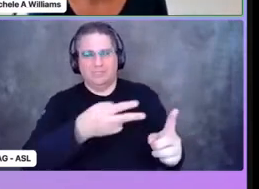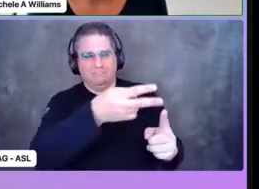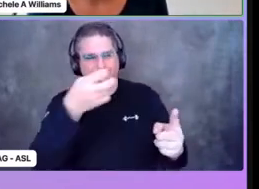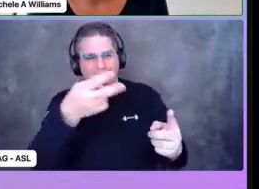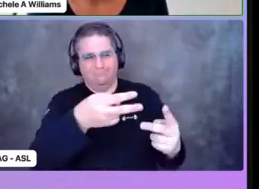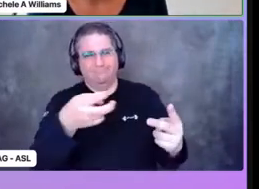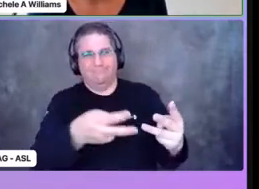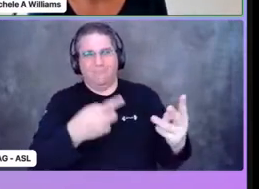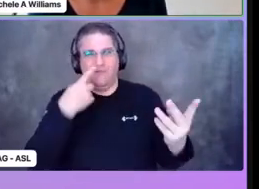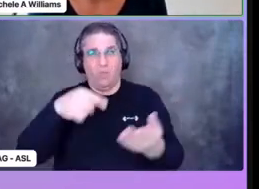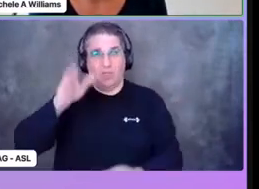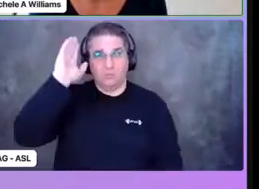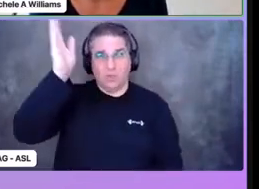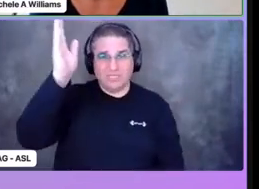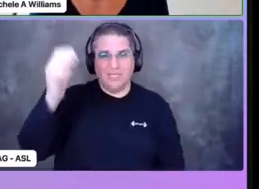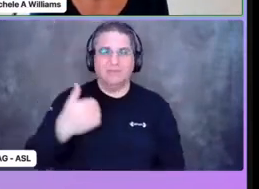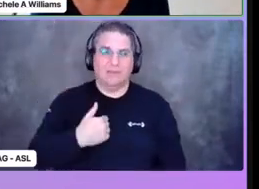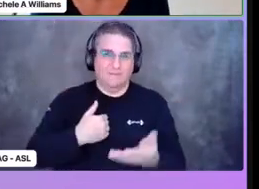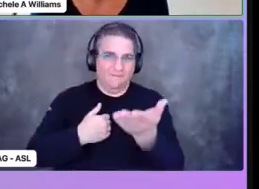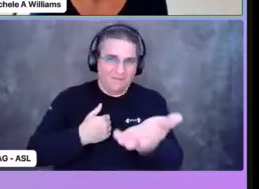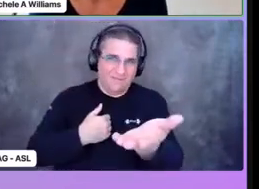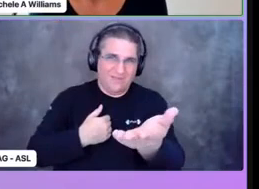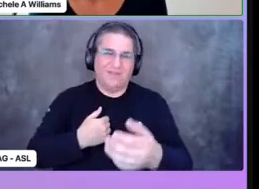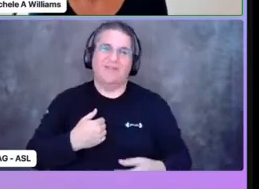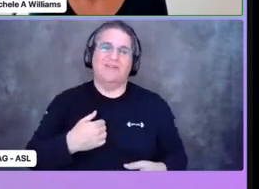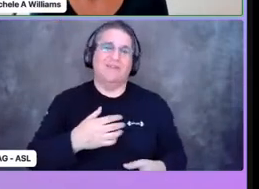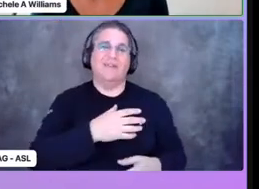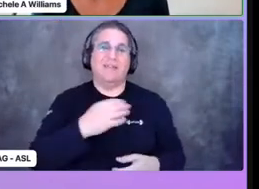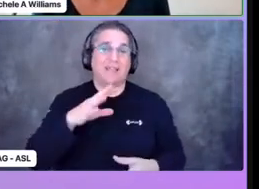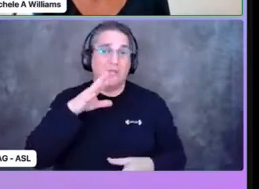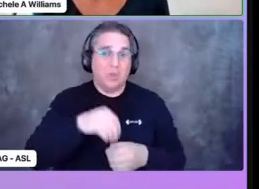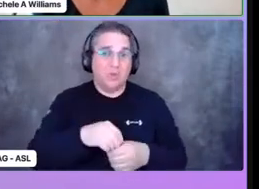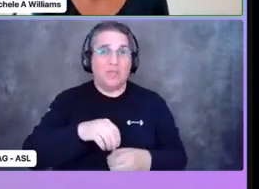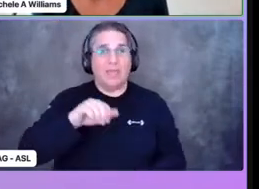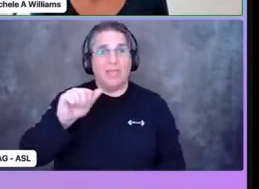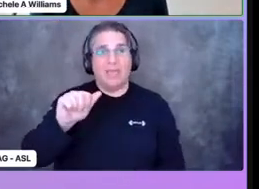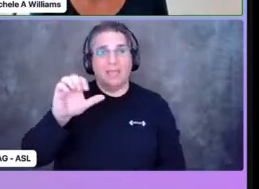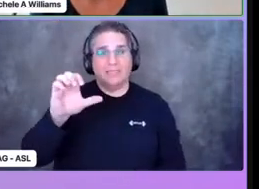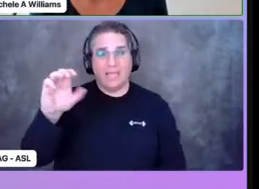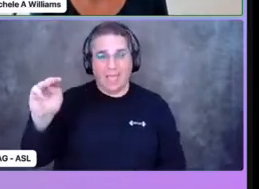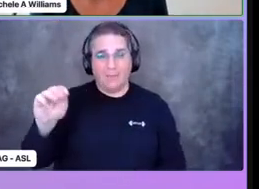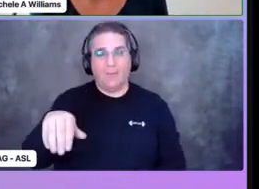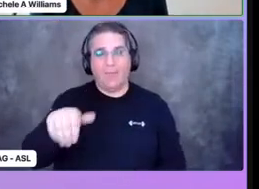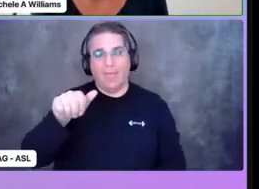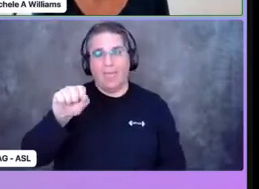always love references, for more there is always more to learn. So I have linked a few here in my slides, which are